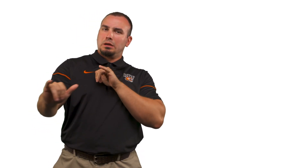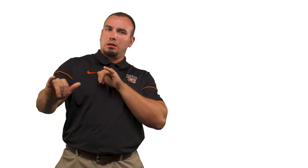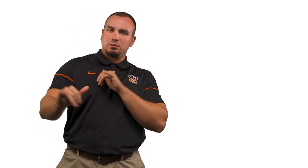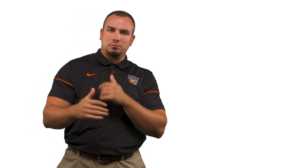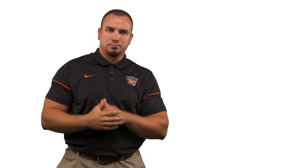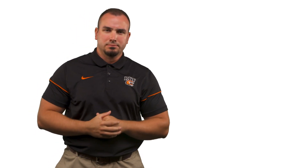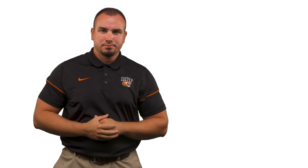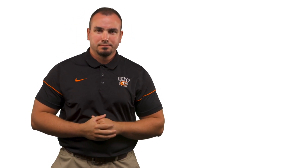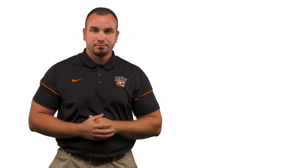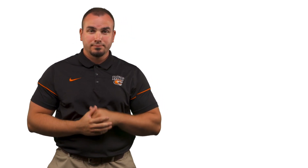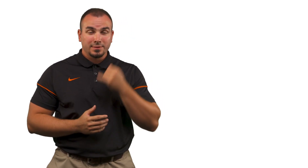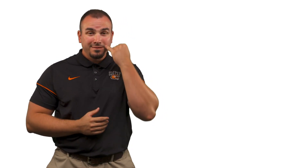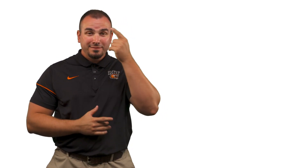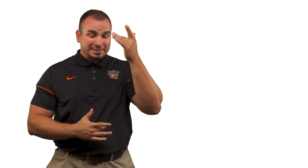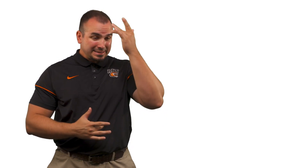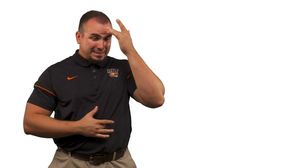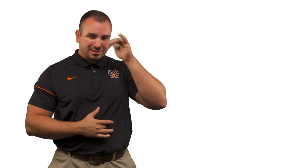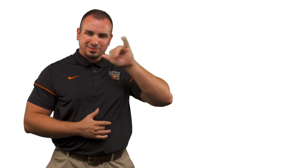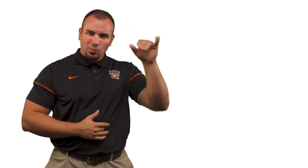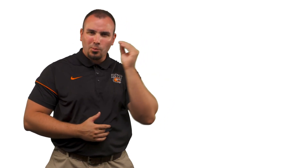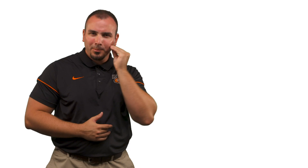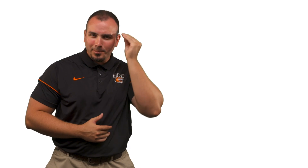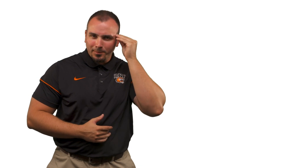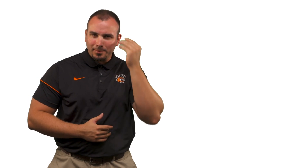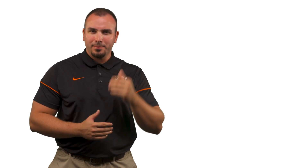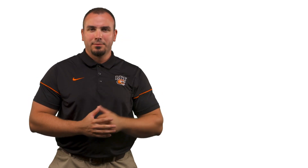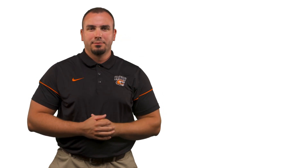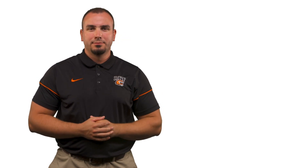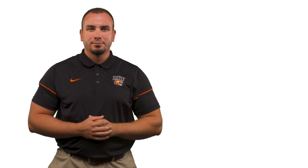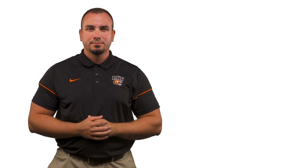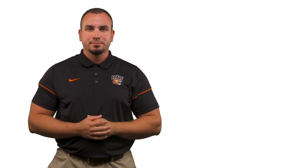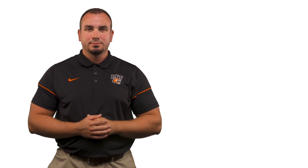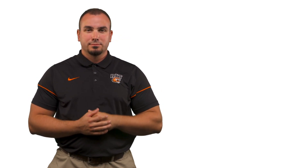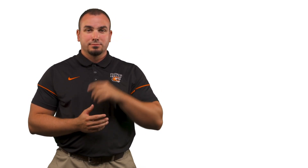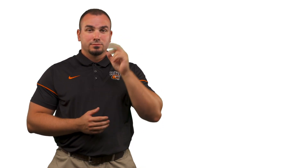Watch your distance. Stay home if you’re sick.